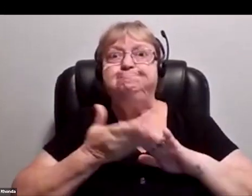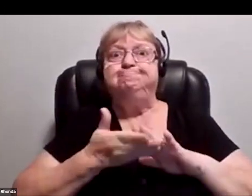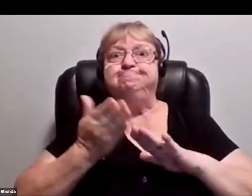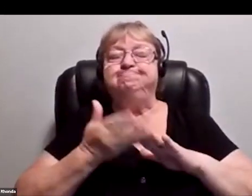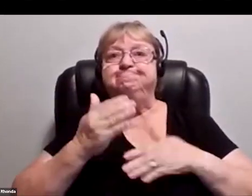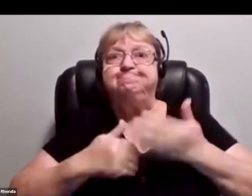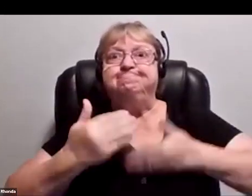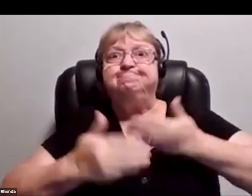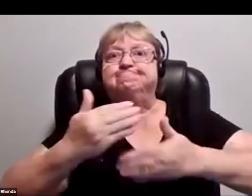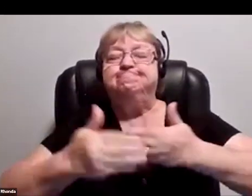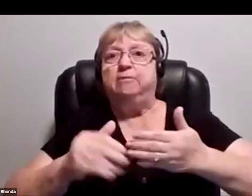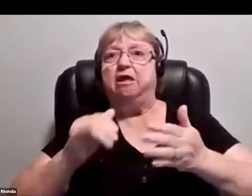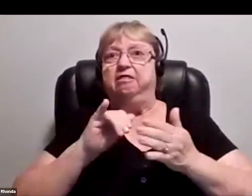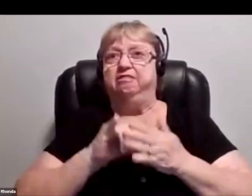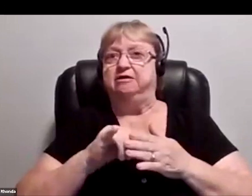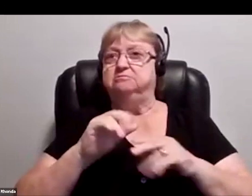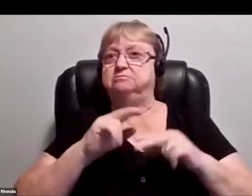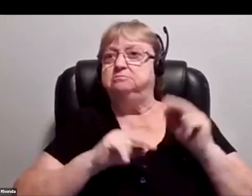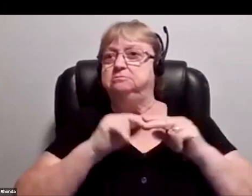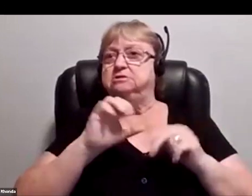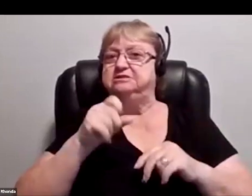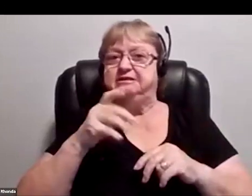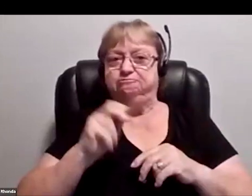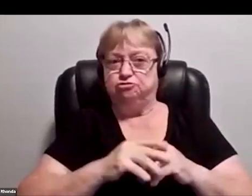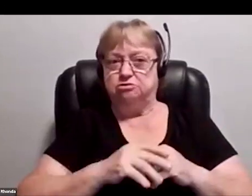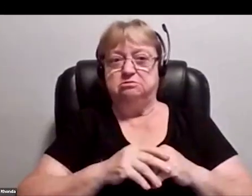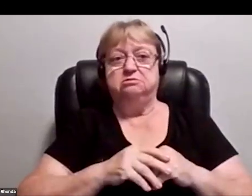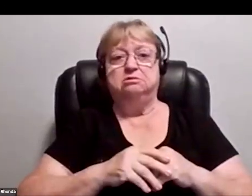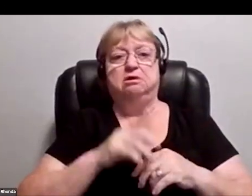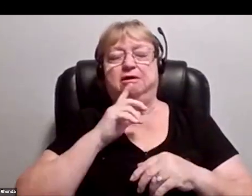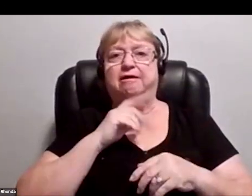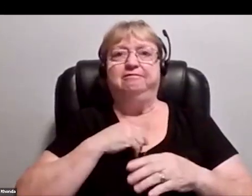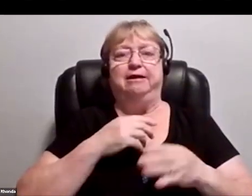They are the support staff that help fuel the power plant, run the power plant.